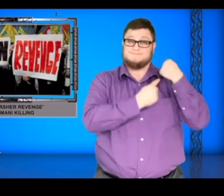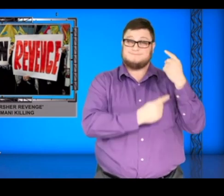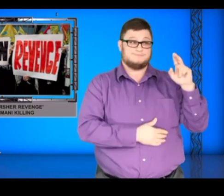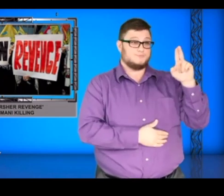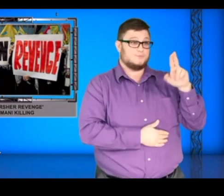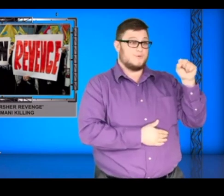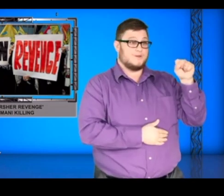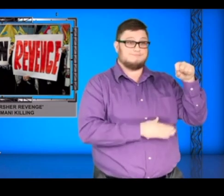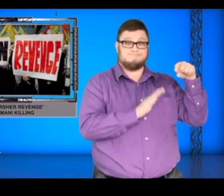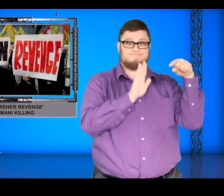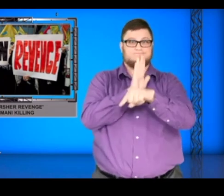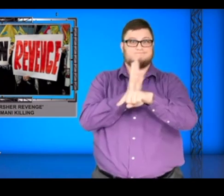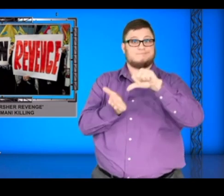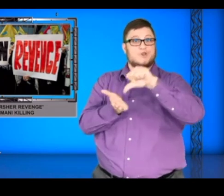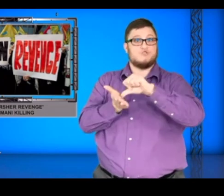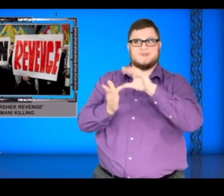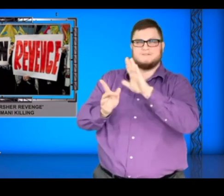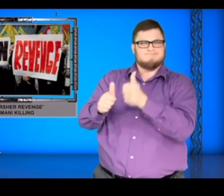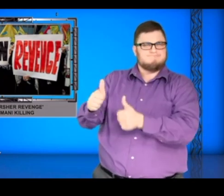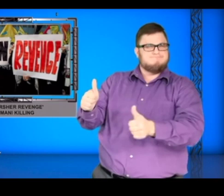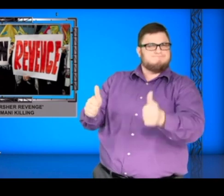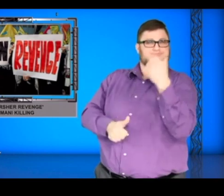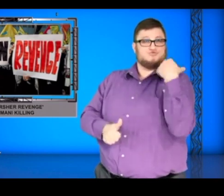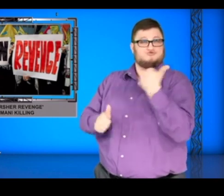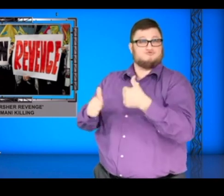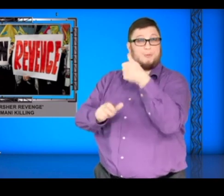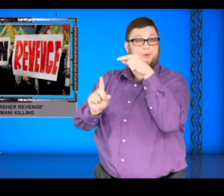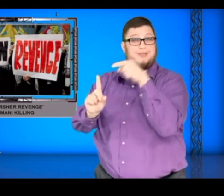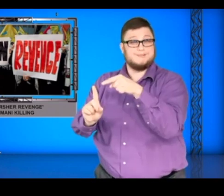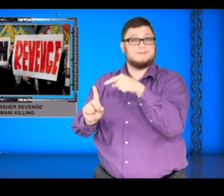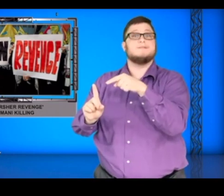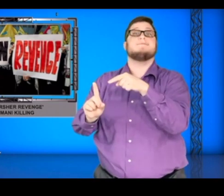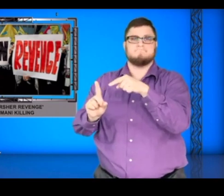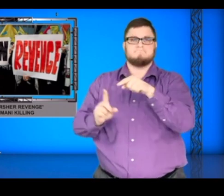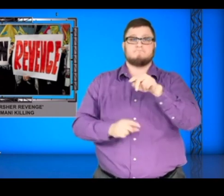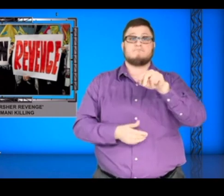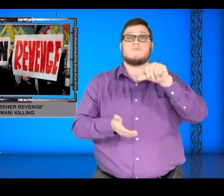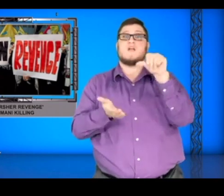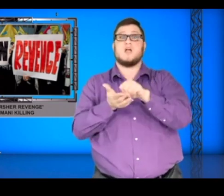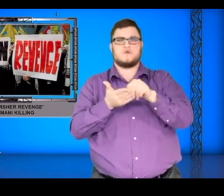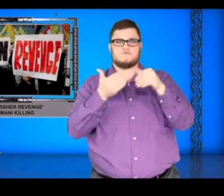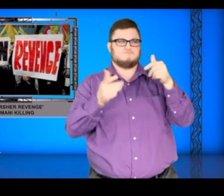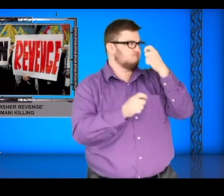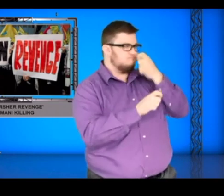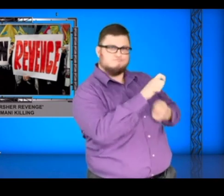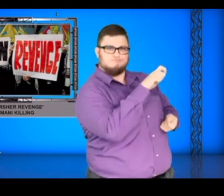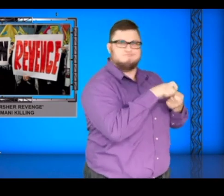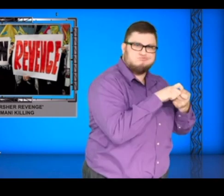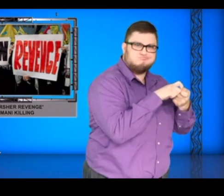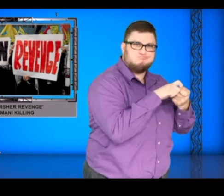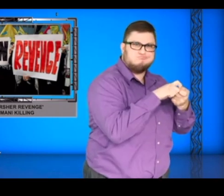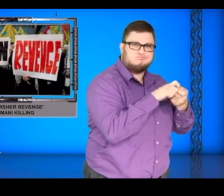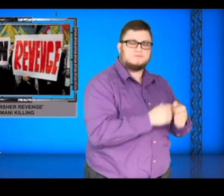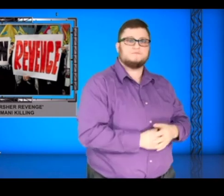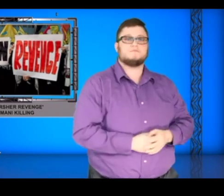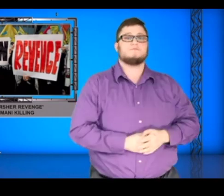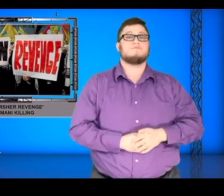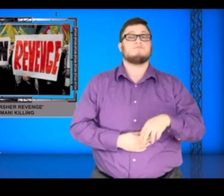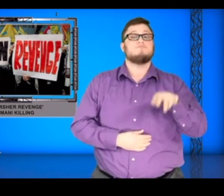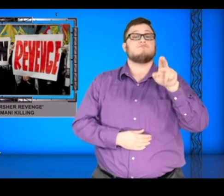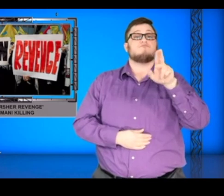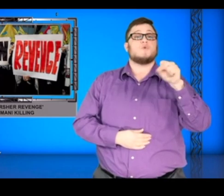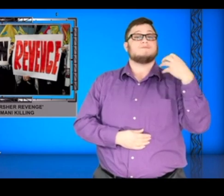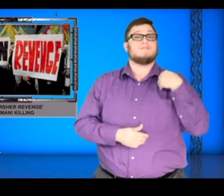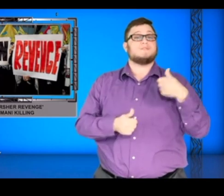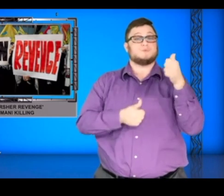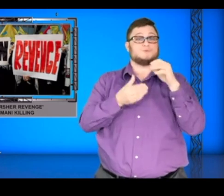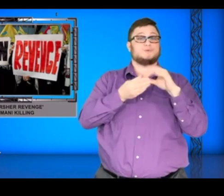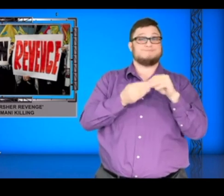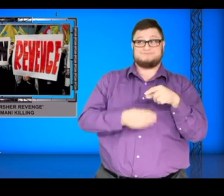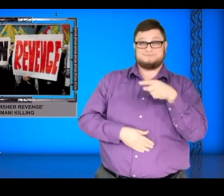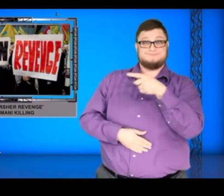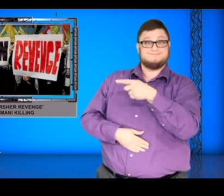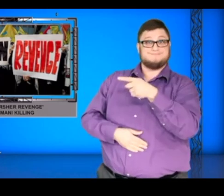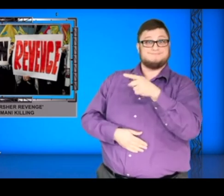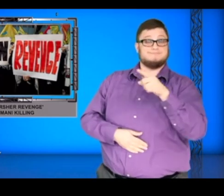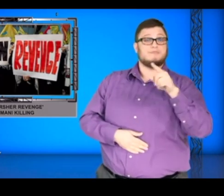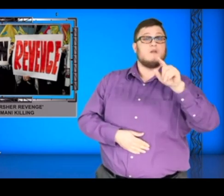US officials say missile strikes on bases housing US forces in Iraq are likely not the